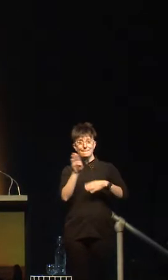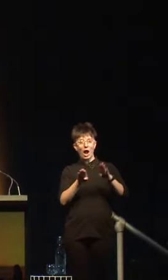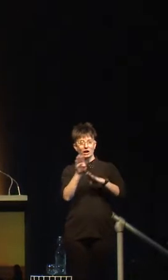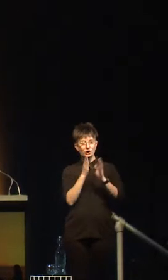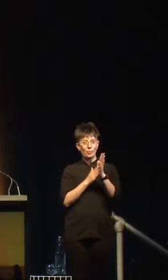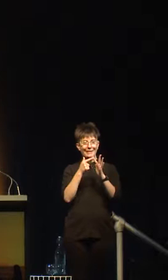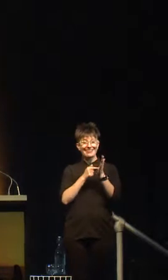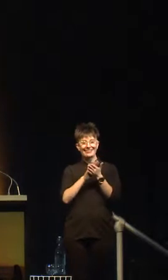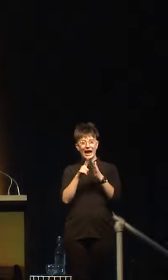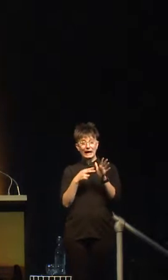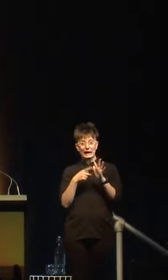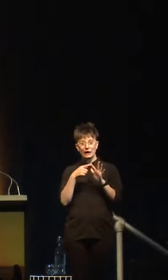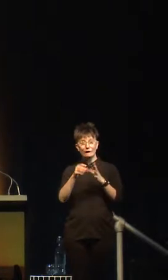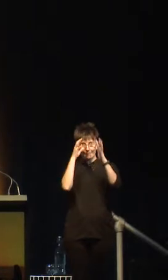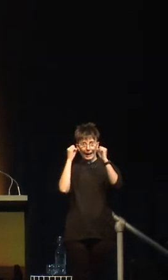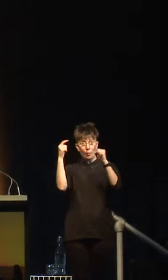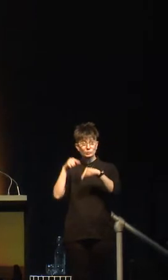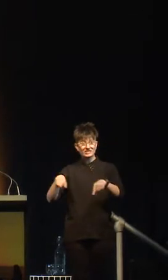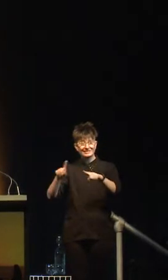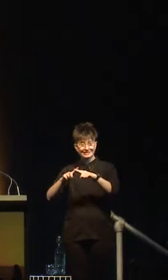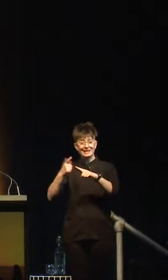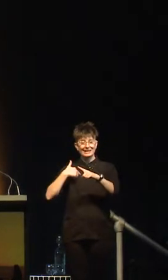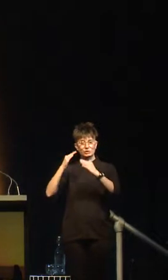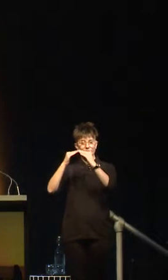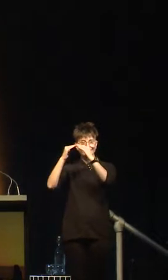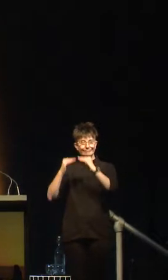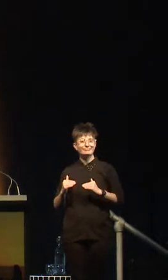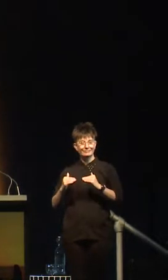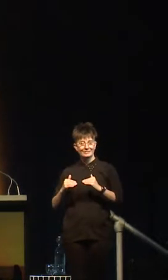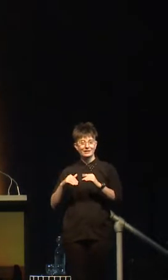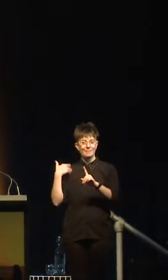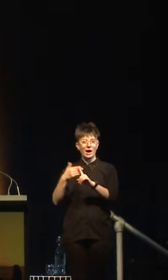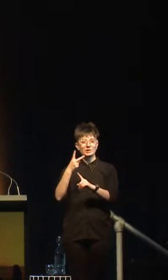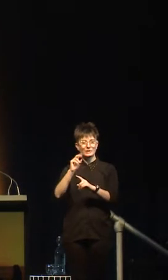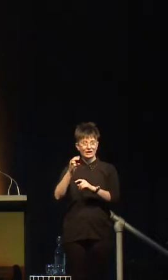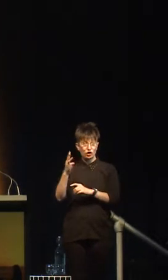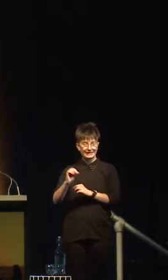percent a year between now in the year 2030. And then there's a larger range out beyond